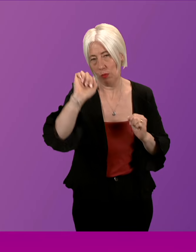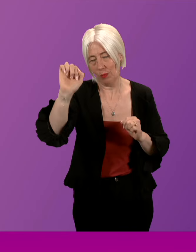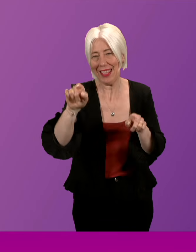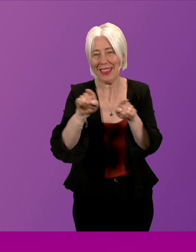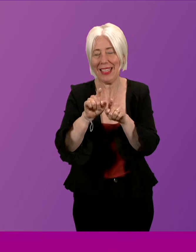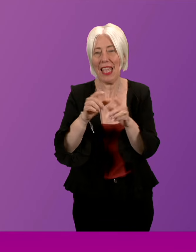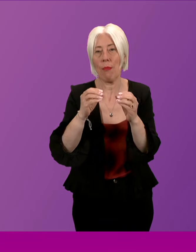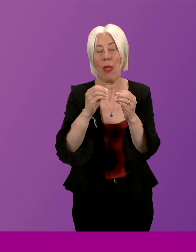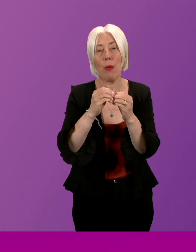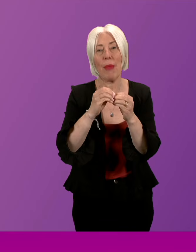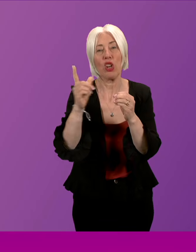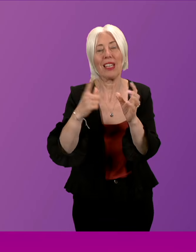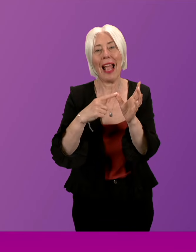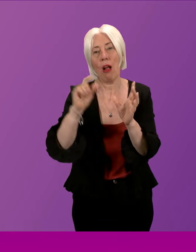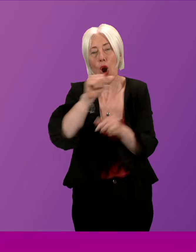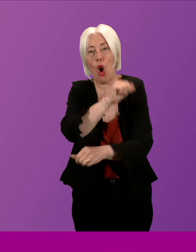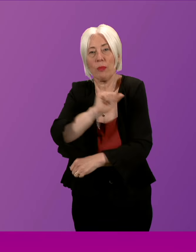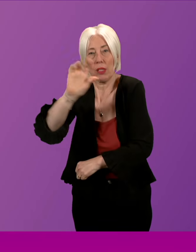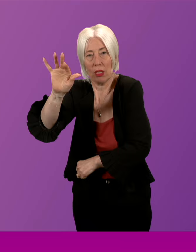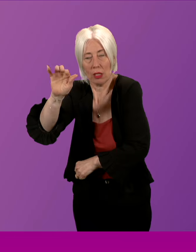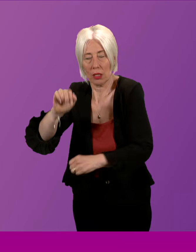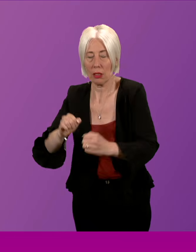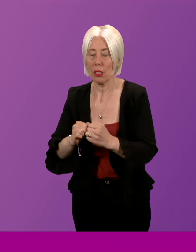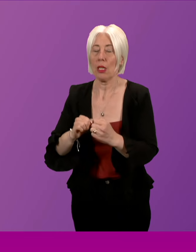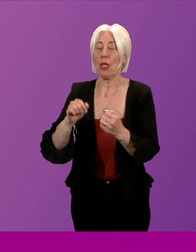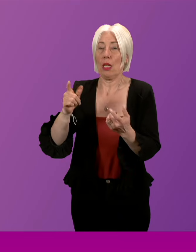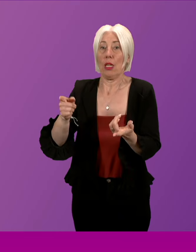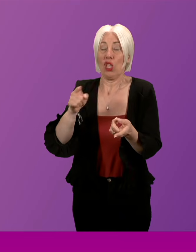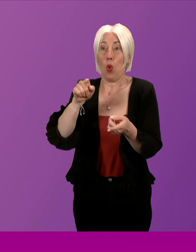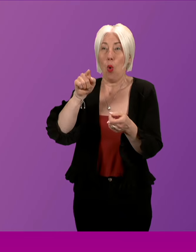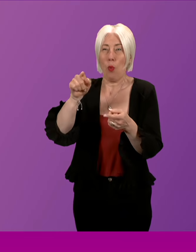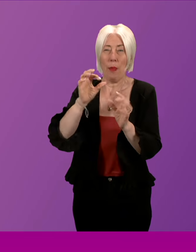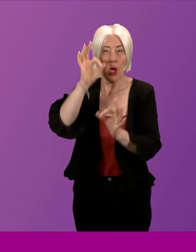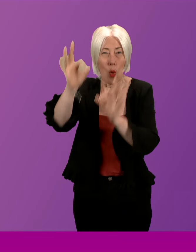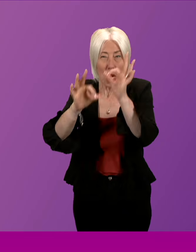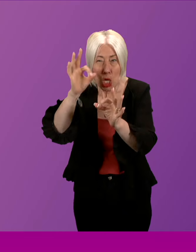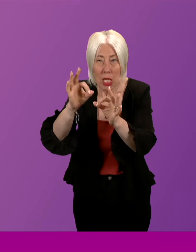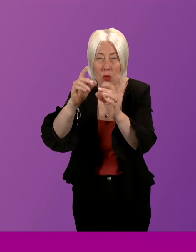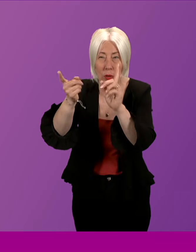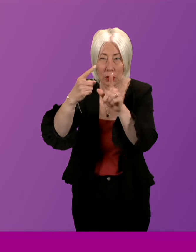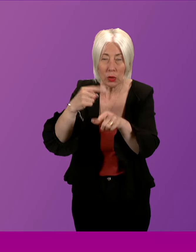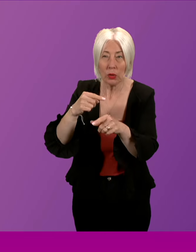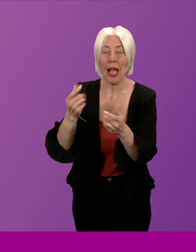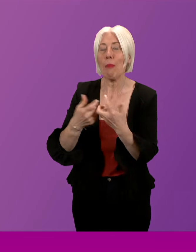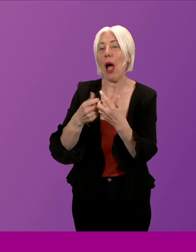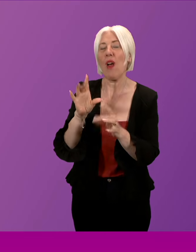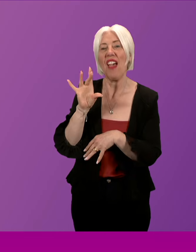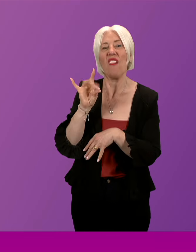because the questions that are being addressed are about the infection control and safety